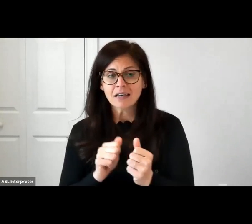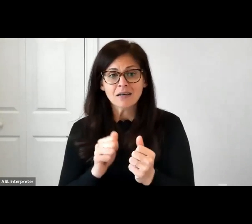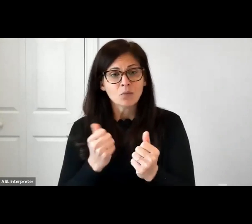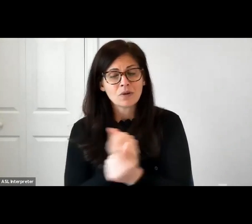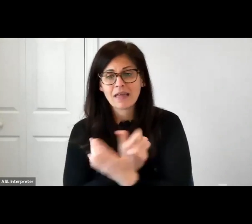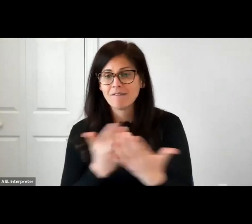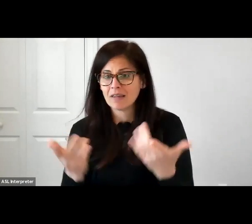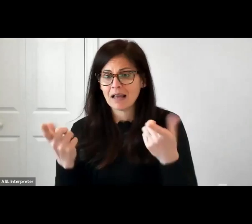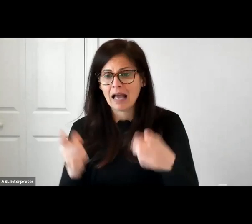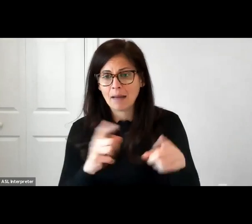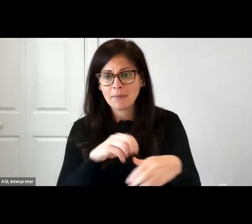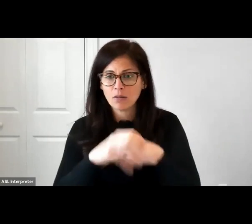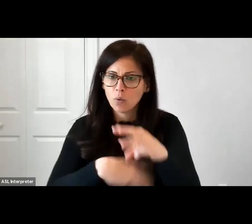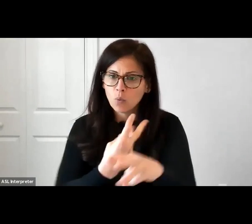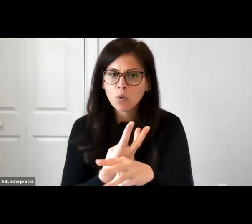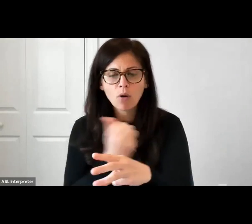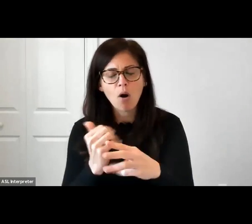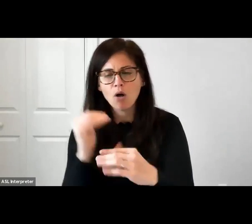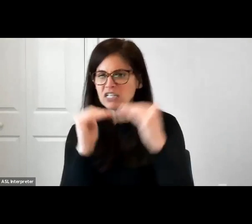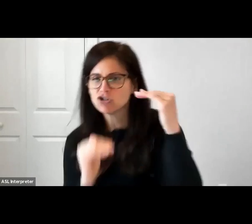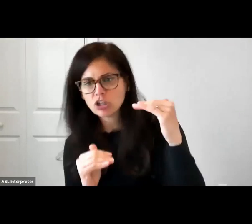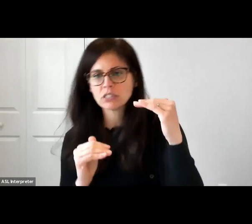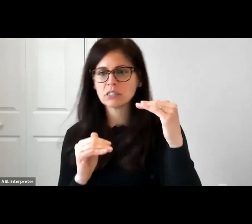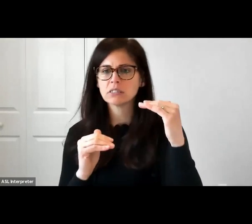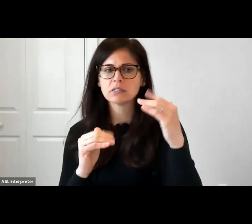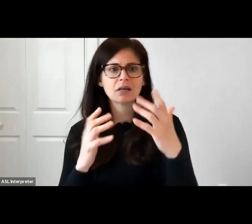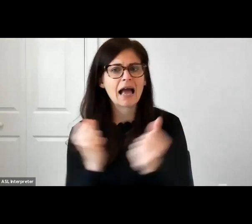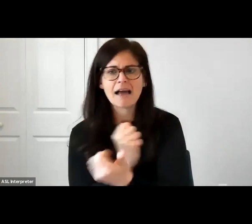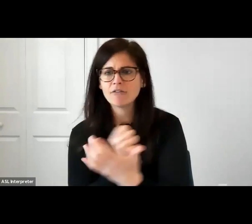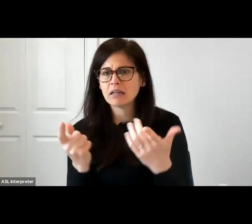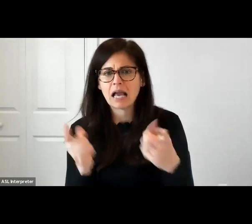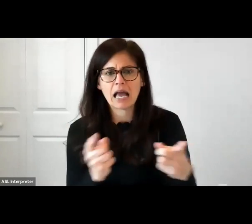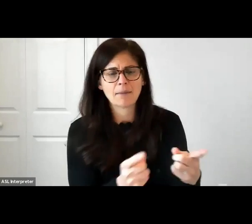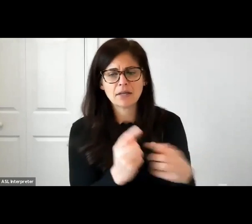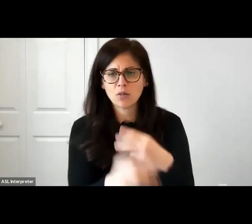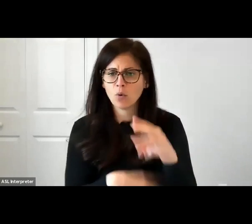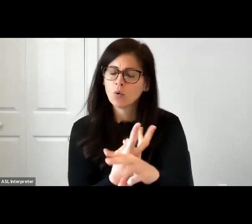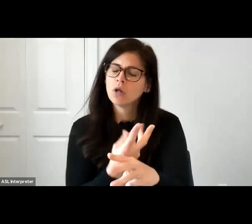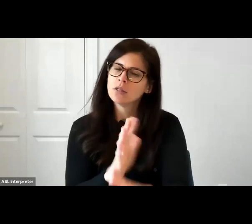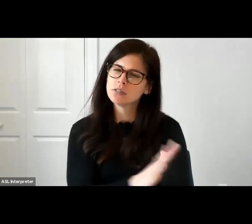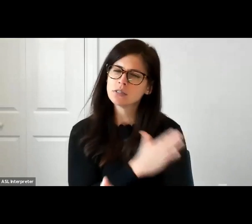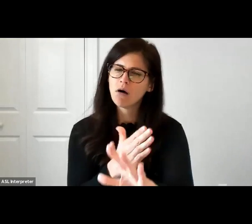in this world, all of the injustices, everything, the song that we're presenting